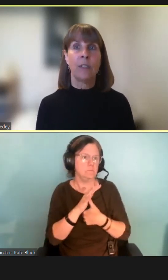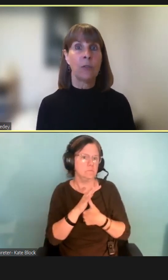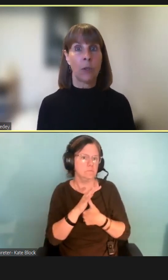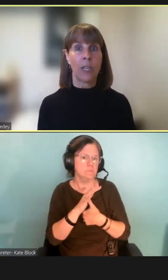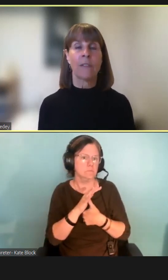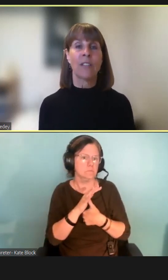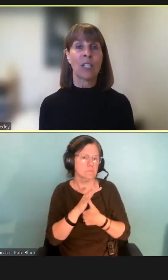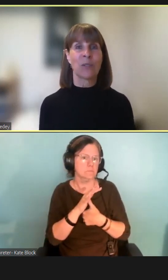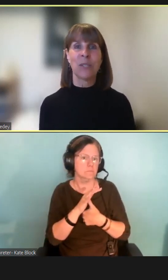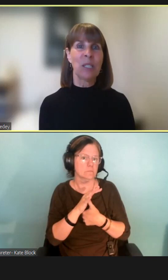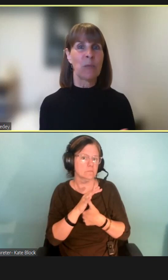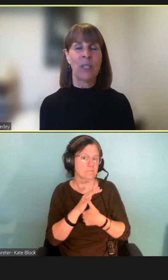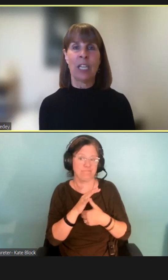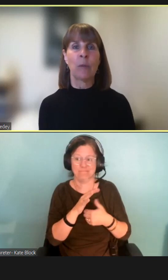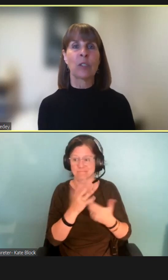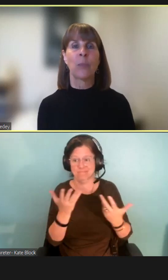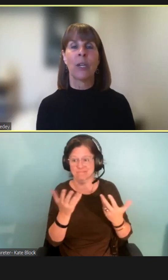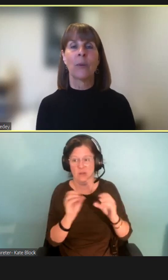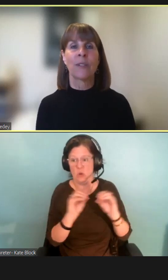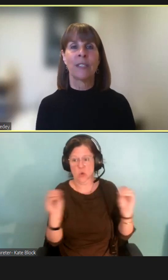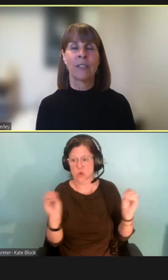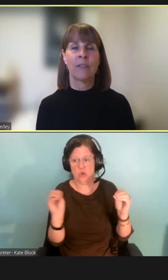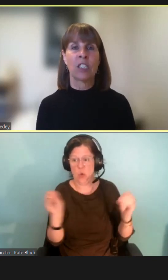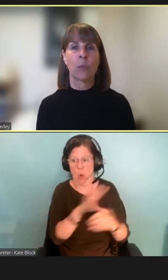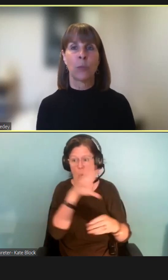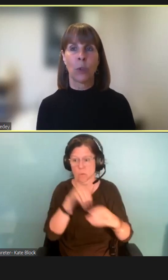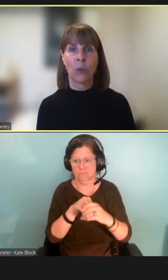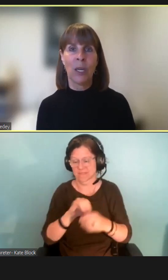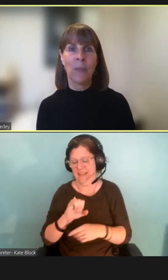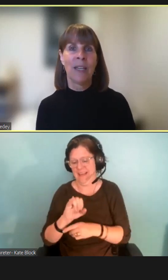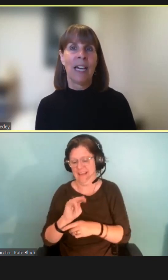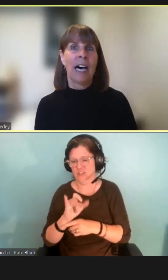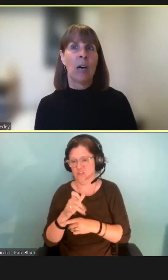don't have the luxury of being able to pair with an Intervention Program um or